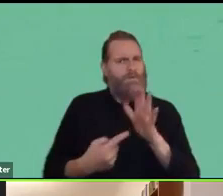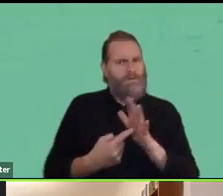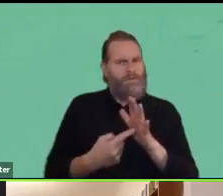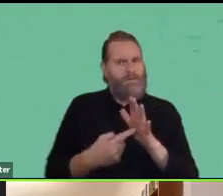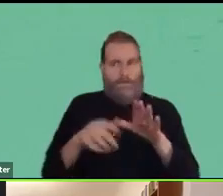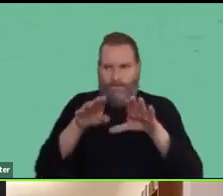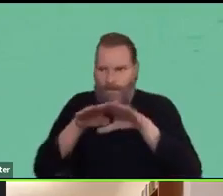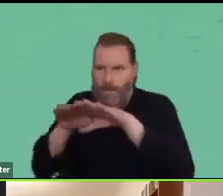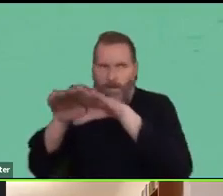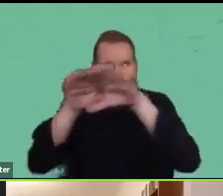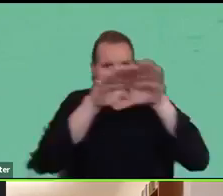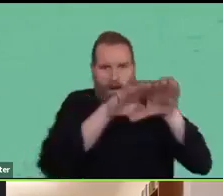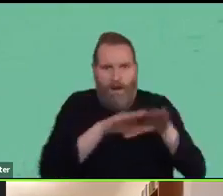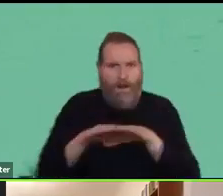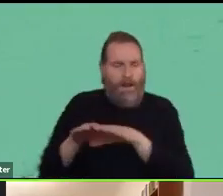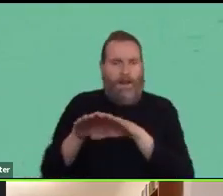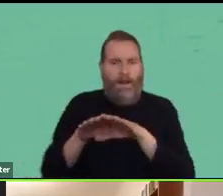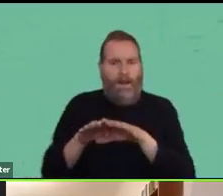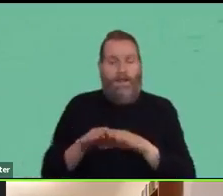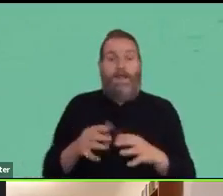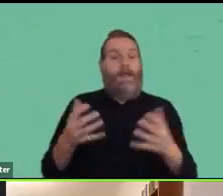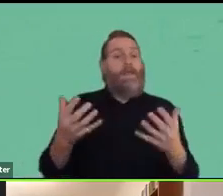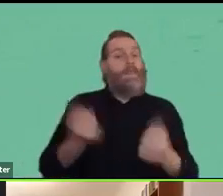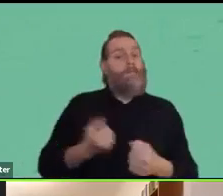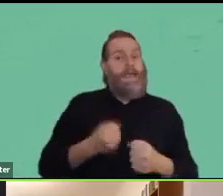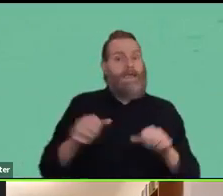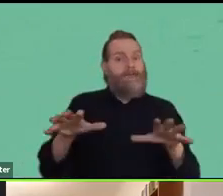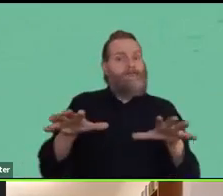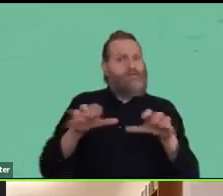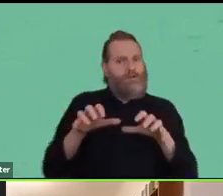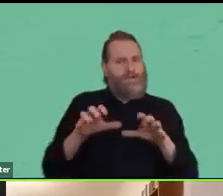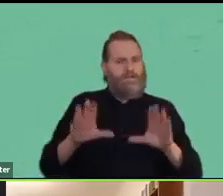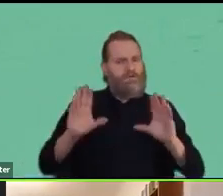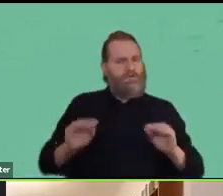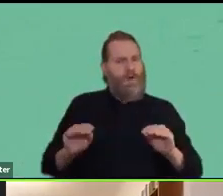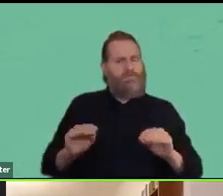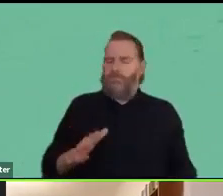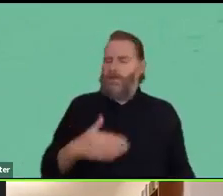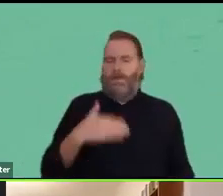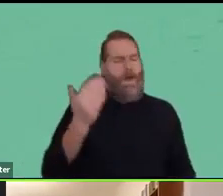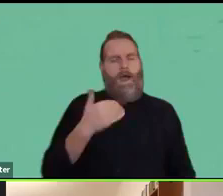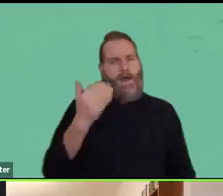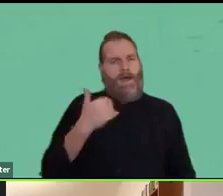getting the government to end the pay freeze is in itself not enough if we still have the risery